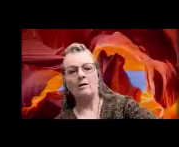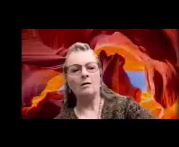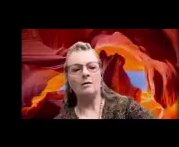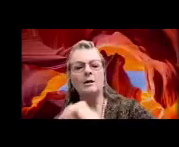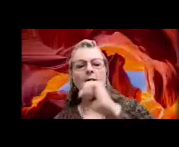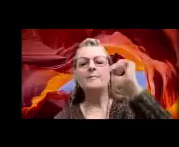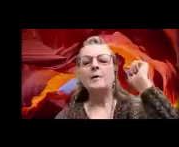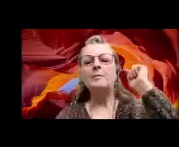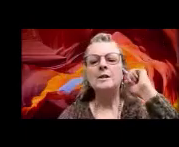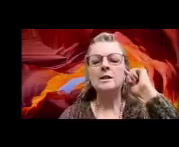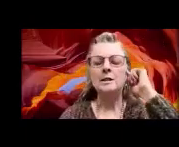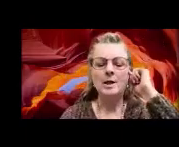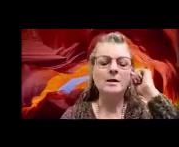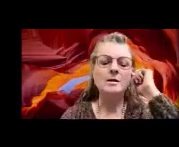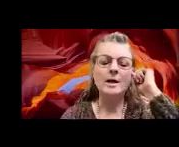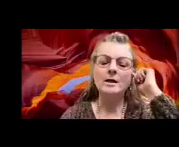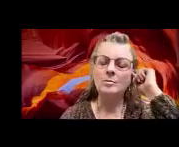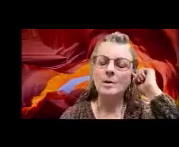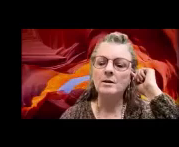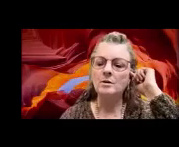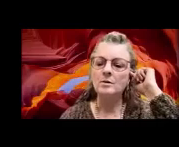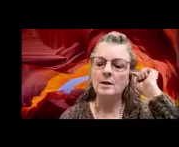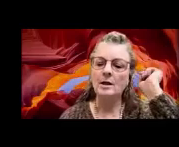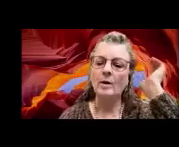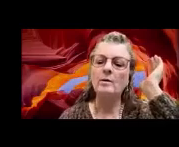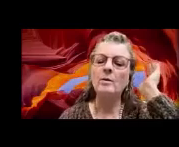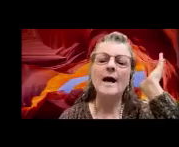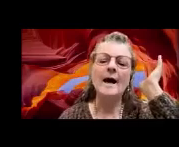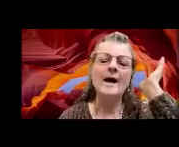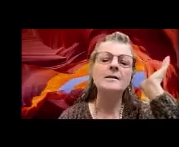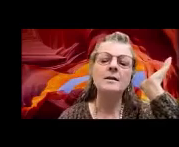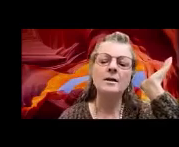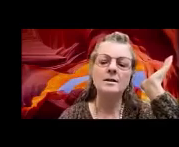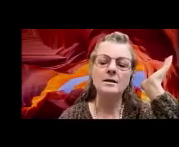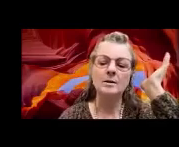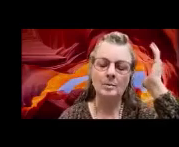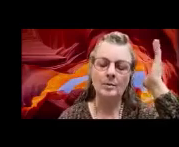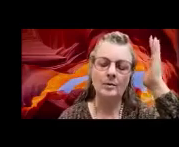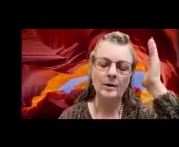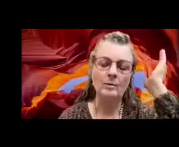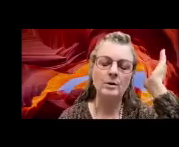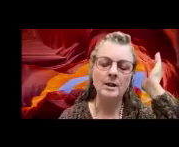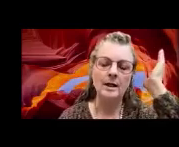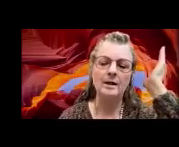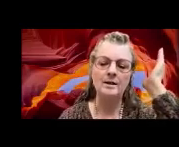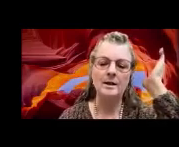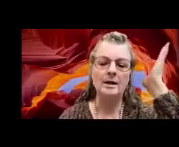you at all, but just keep that in the back your mind too. It's like when we ask autistic people, they will tell us and